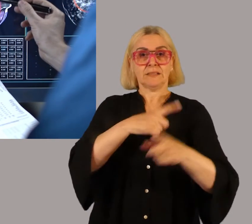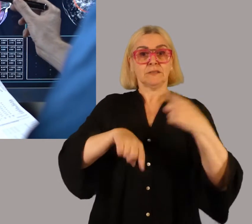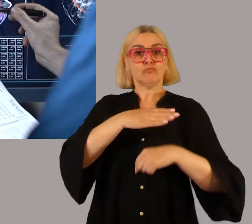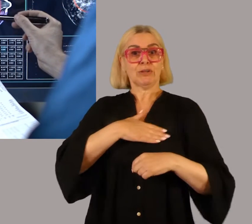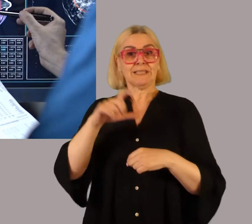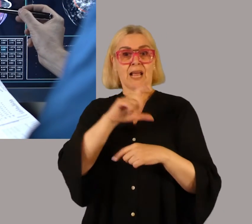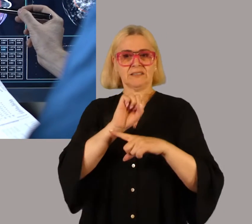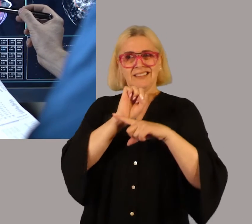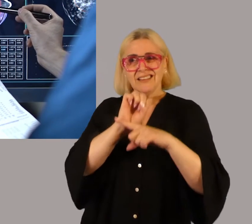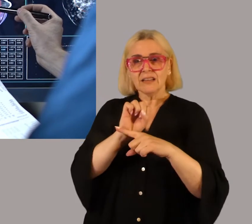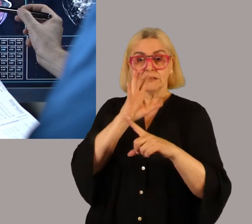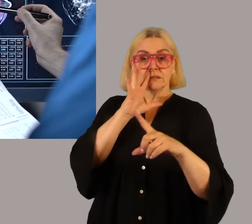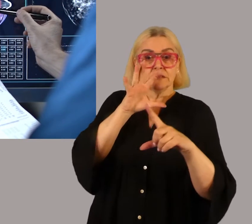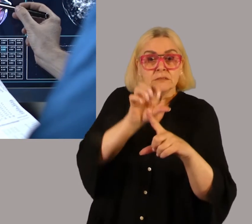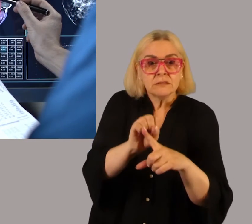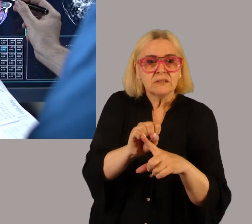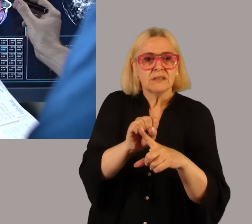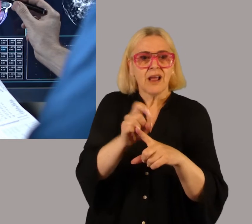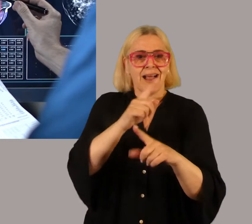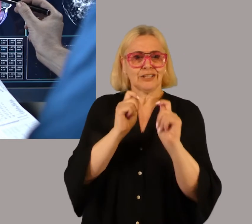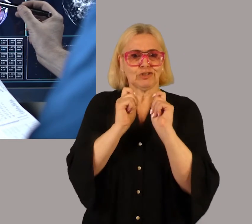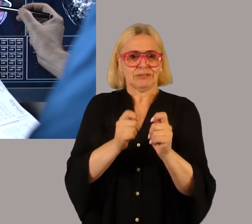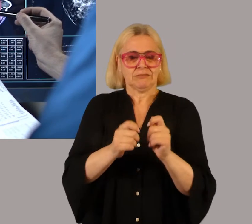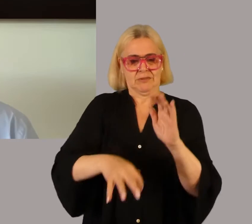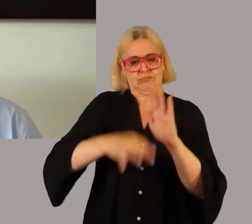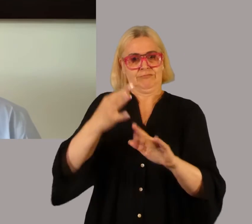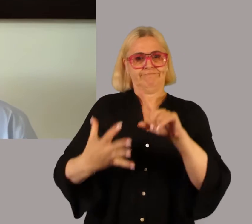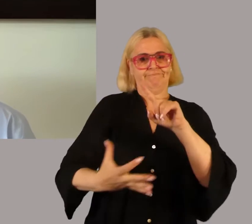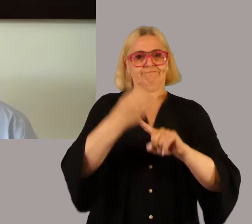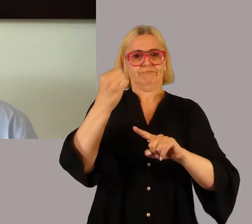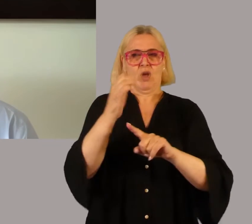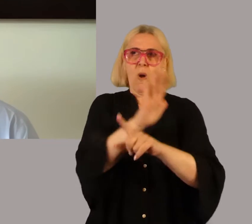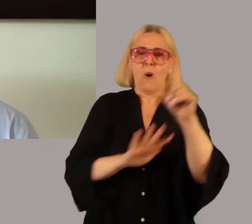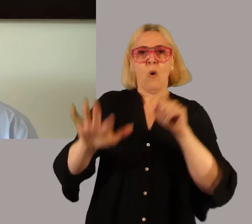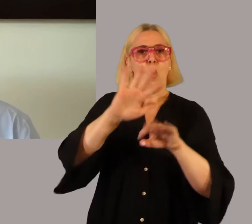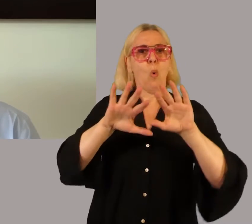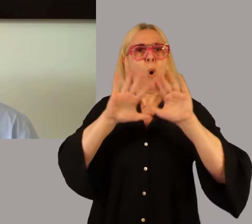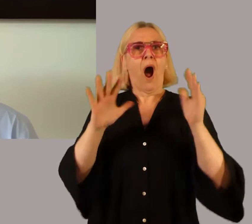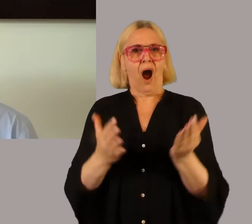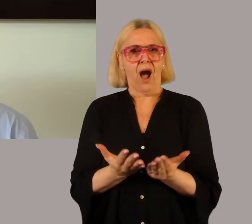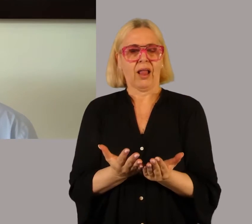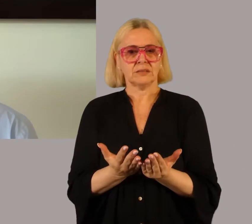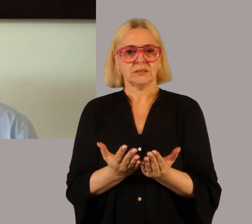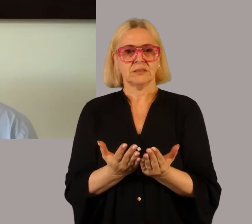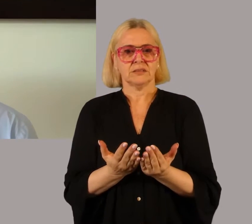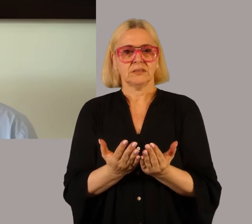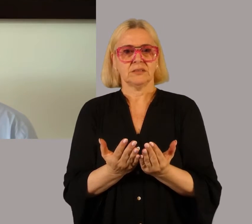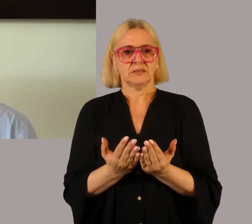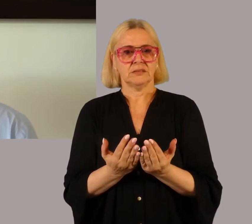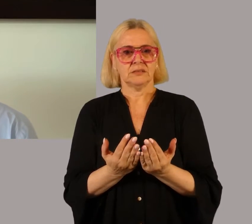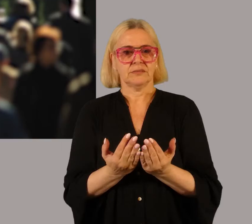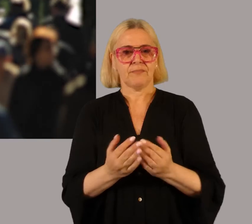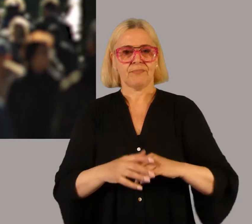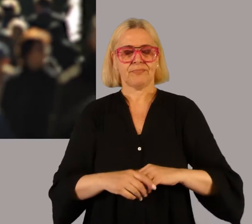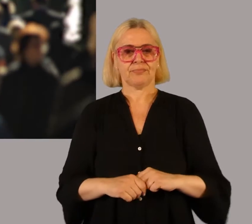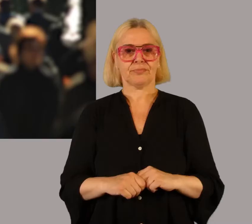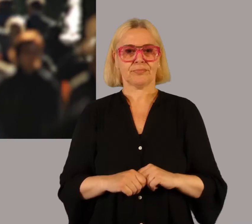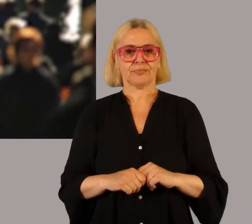cancer prevention, diagnosis, and treatment, to improve the outcomes all over the world.